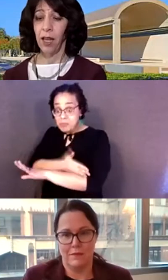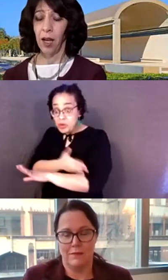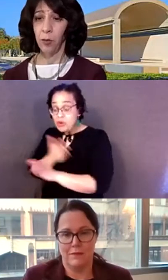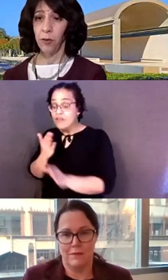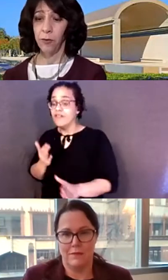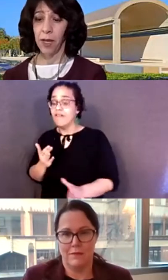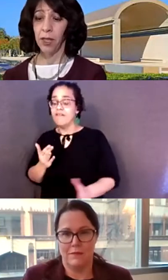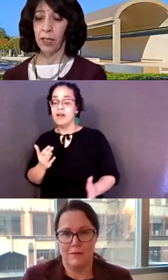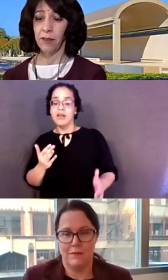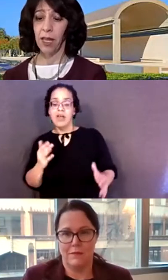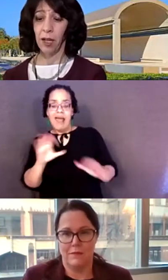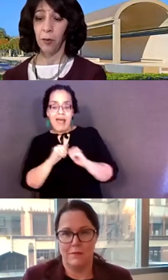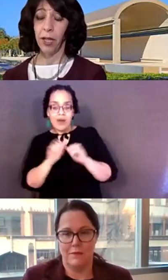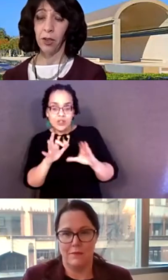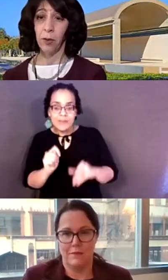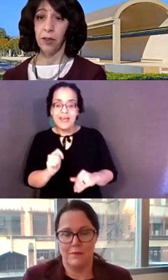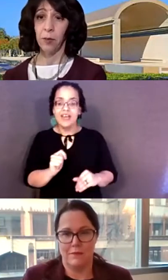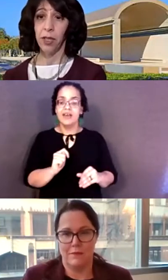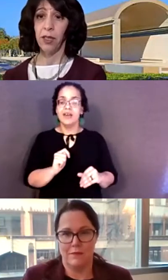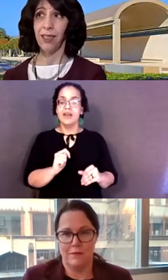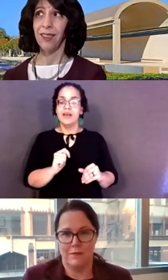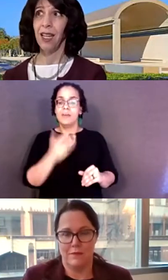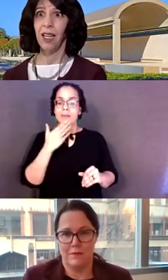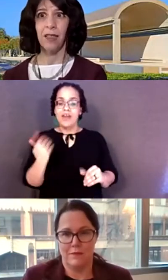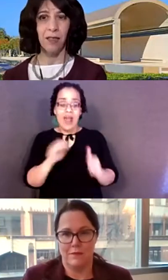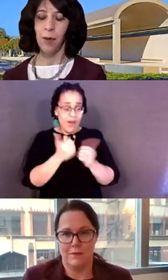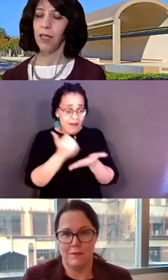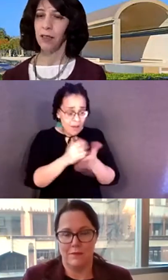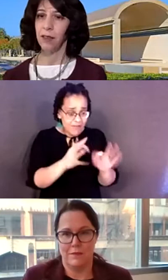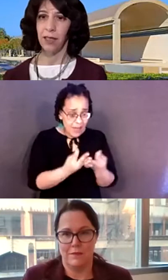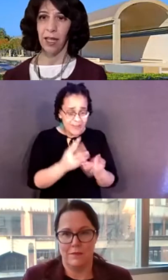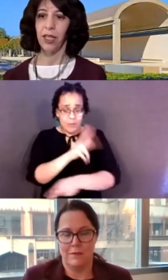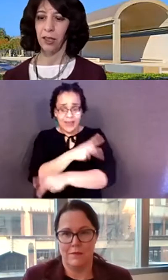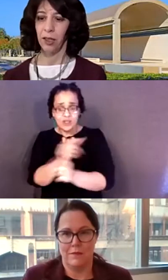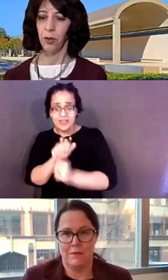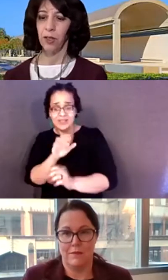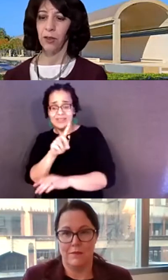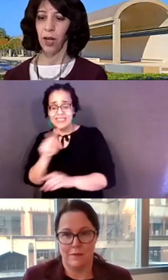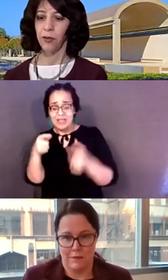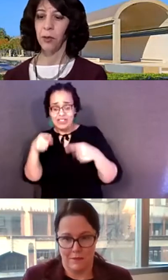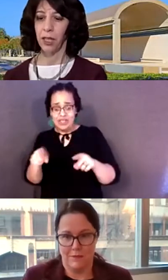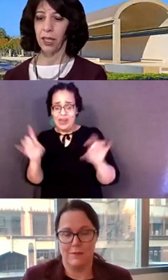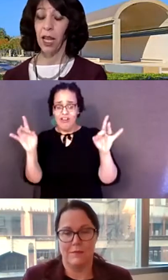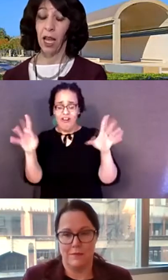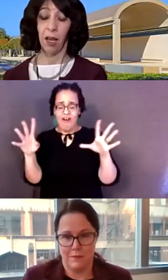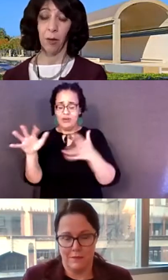help families and help patients with disabilities in this time that is scary